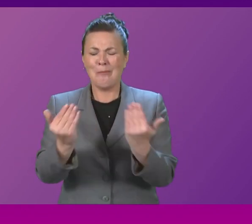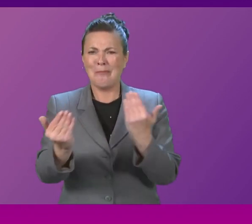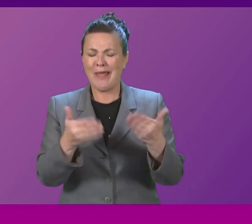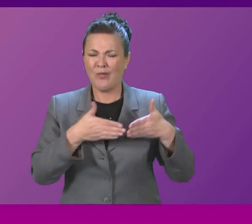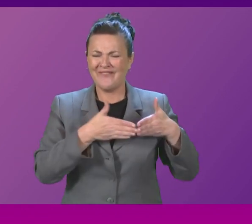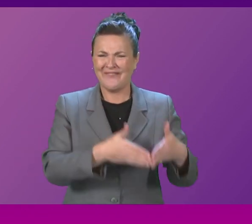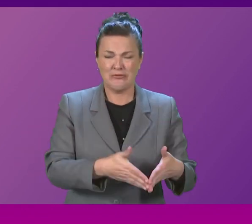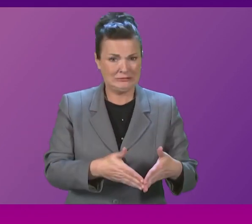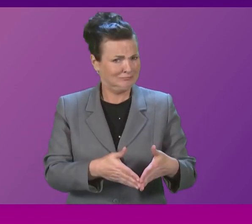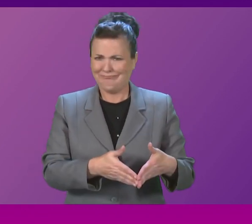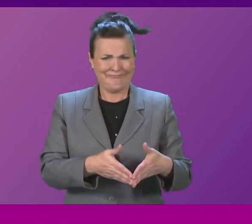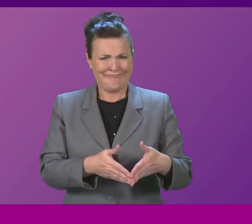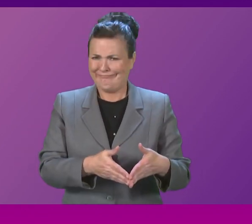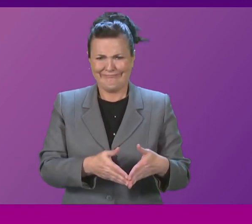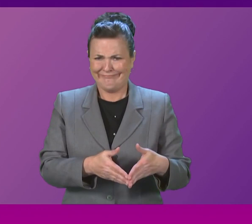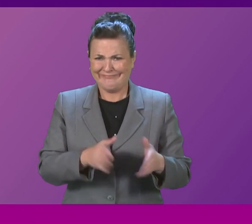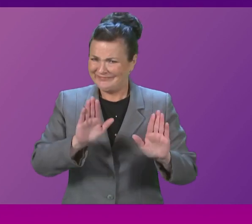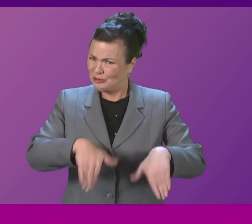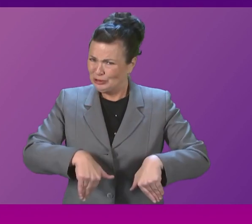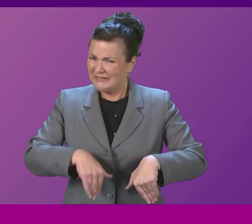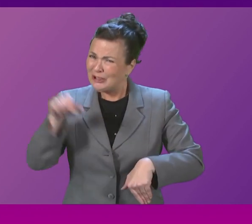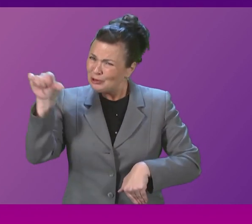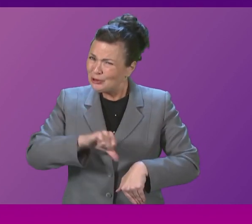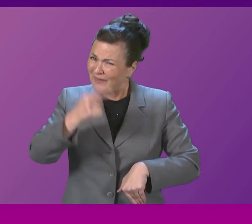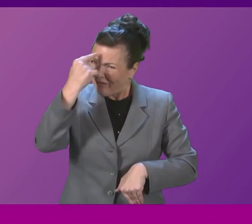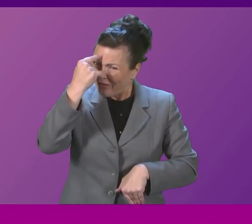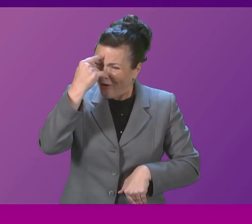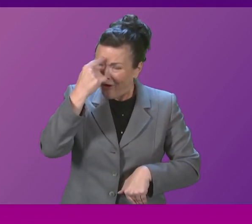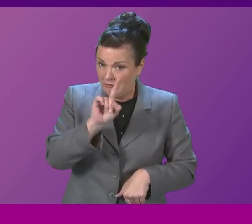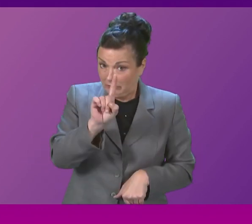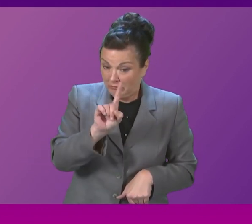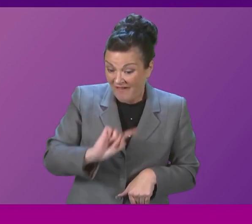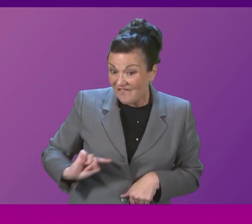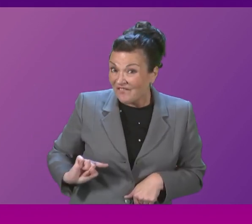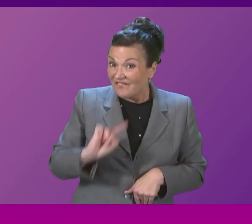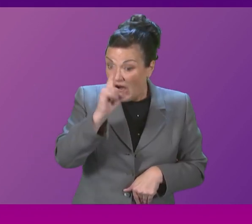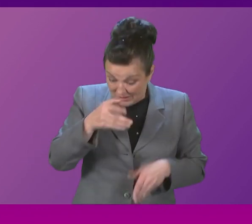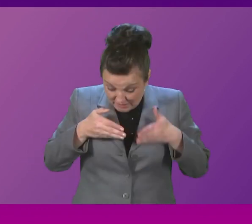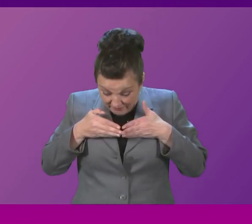he probably should have reflected on the fact that the first of those type 26 vessels will